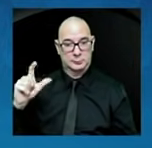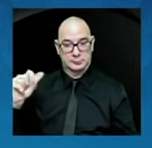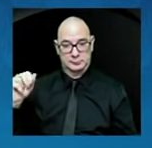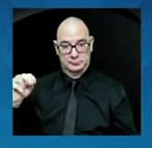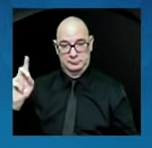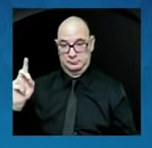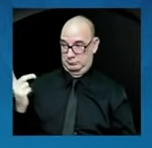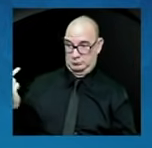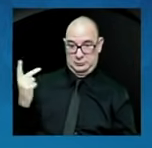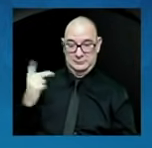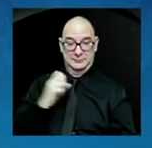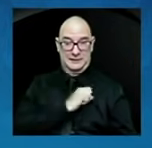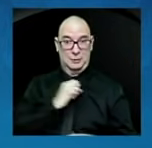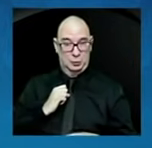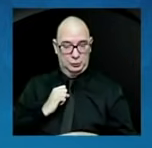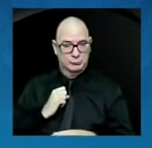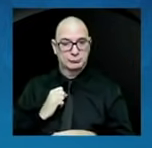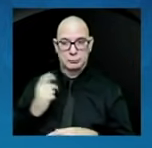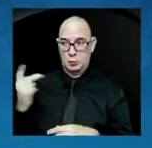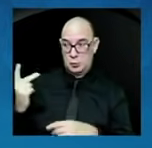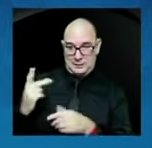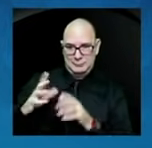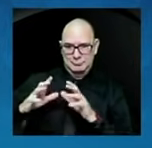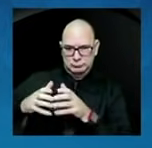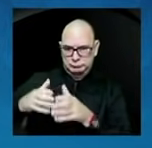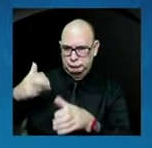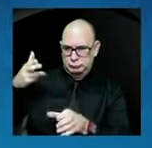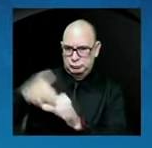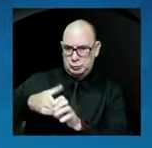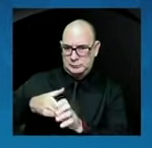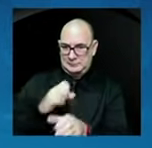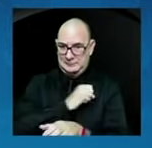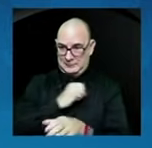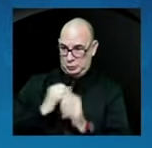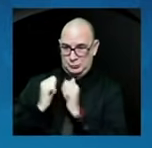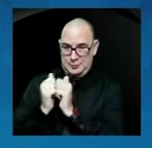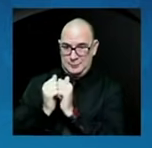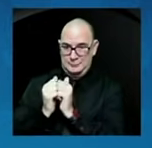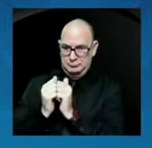CHRIS VAN HOLLAND AND I WERE CLASSMATES WHEN WE ENTERED THE